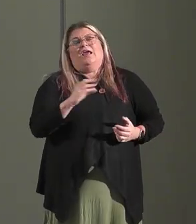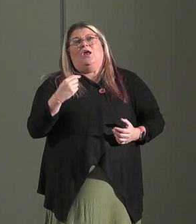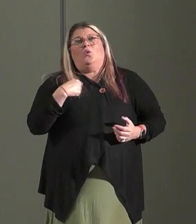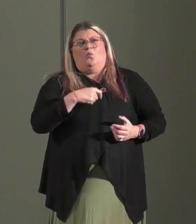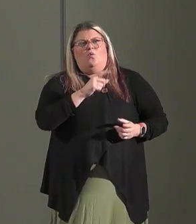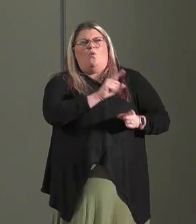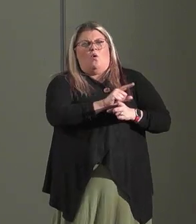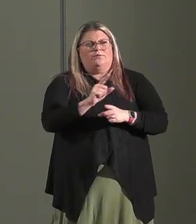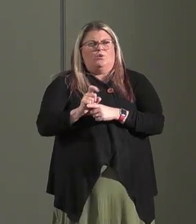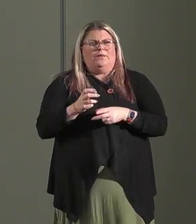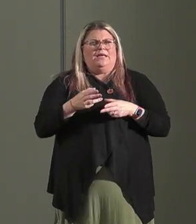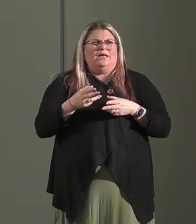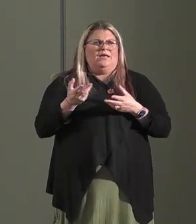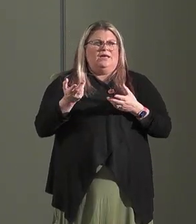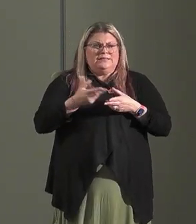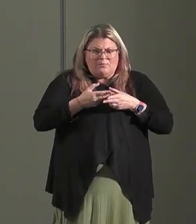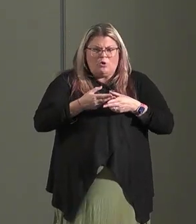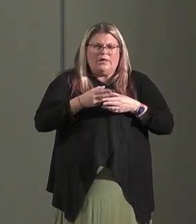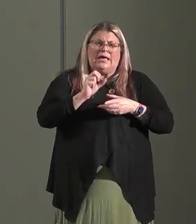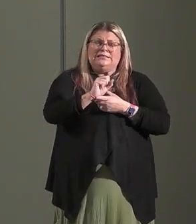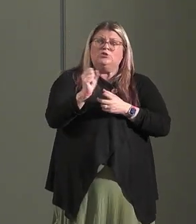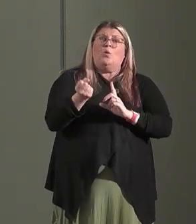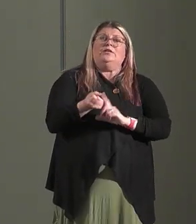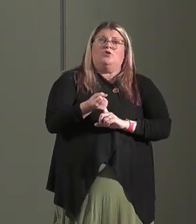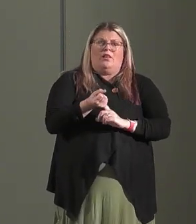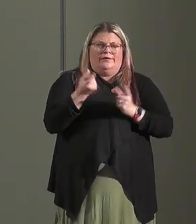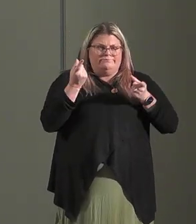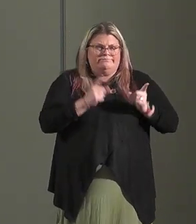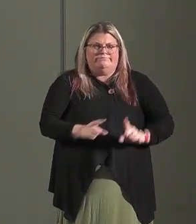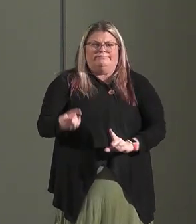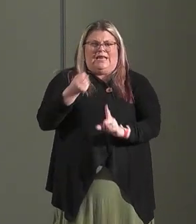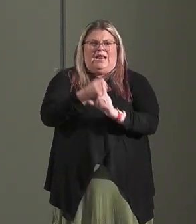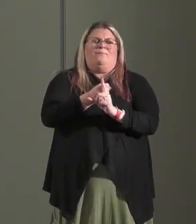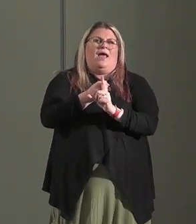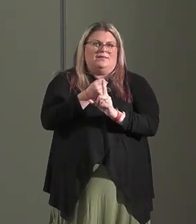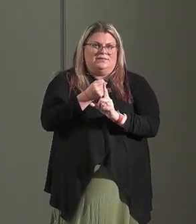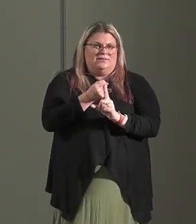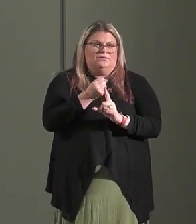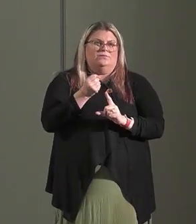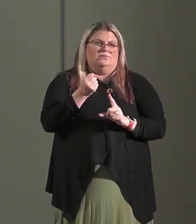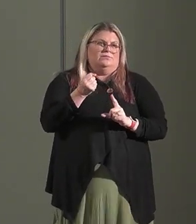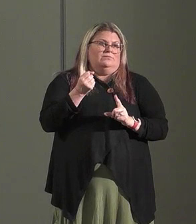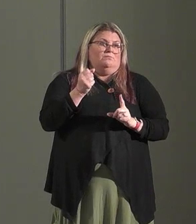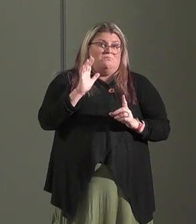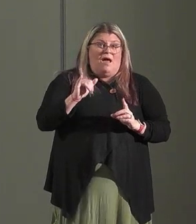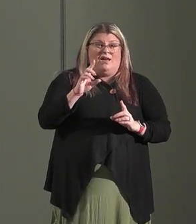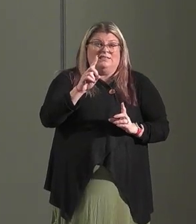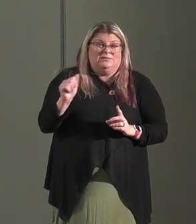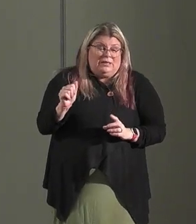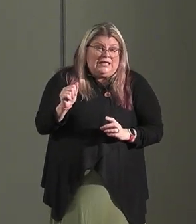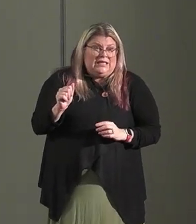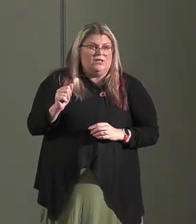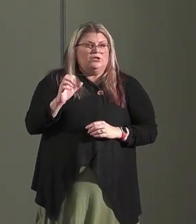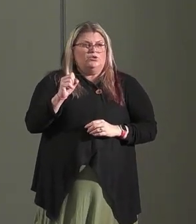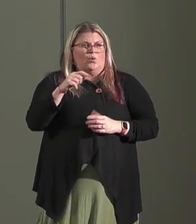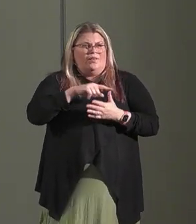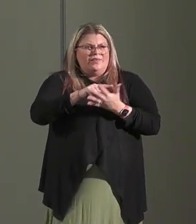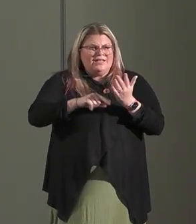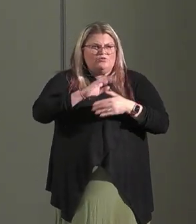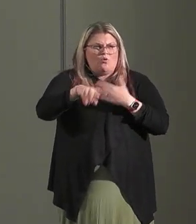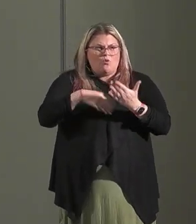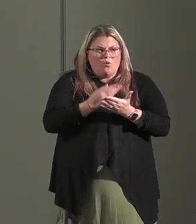temporarily situationally impacted or disabled. So these are all factors besides